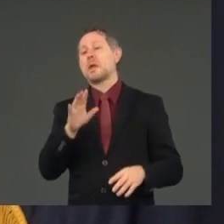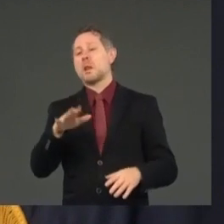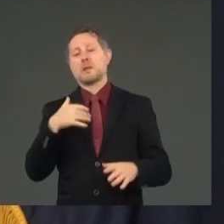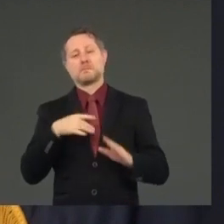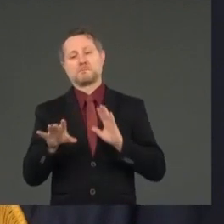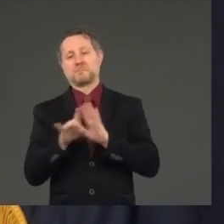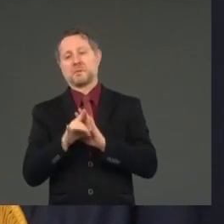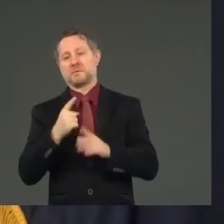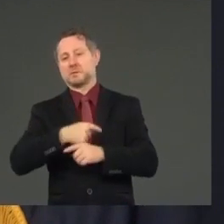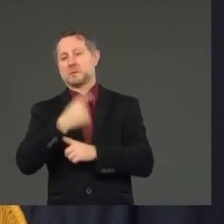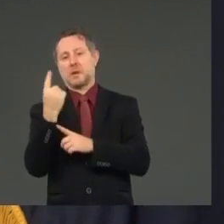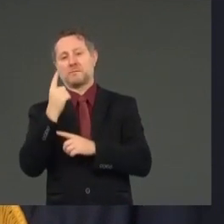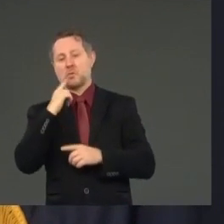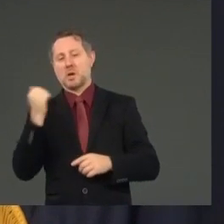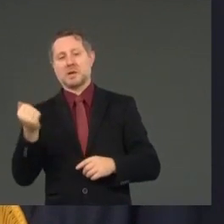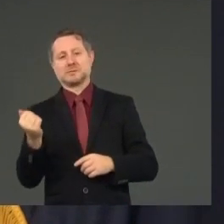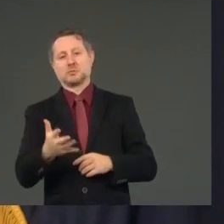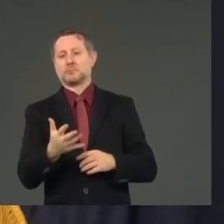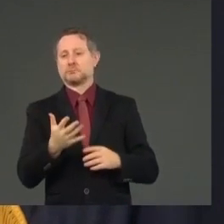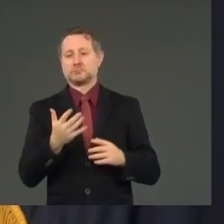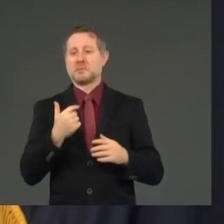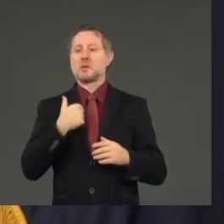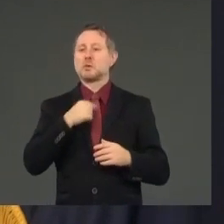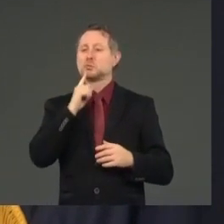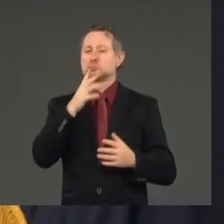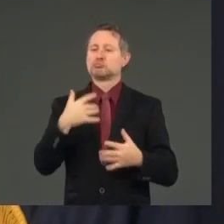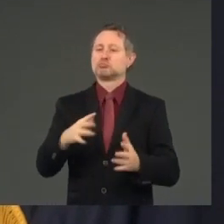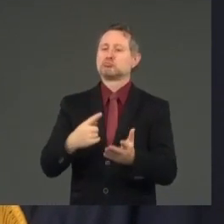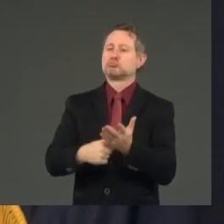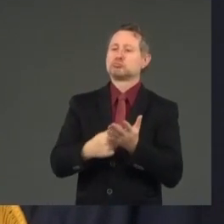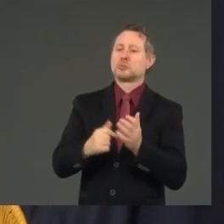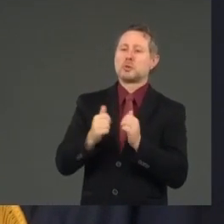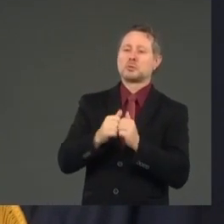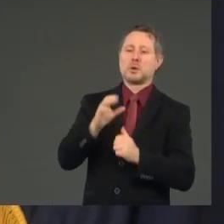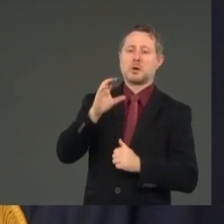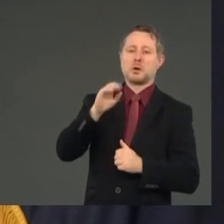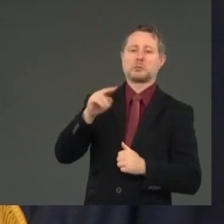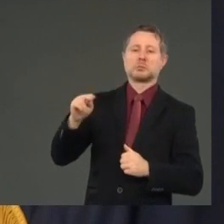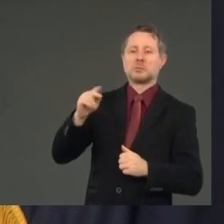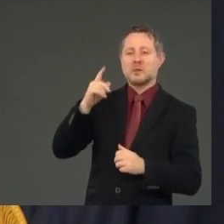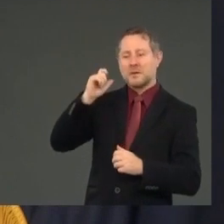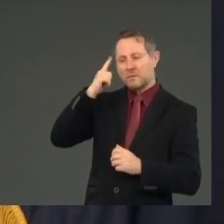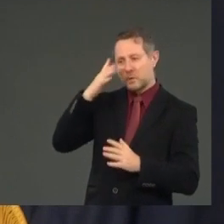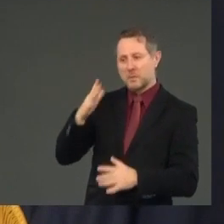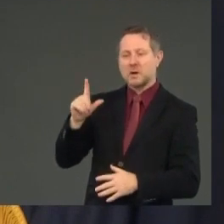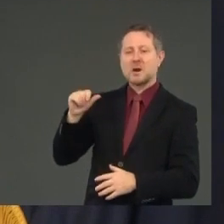TIMING THAT HAVE? WE ARE -- WE DON'T HAVE A